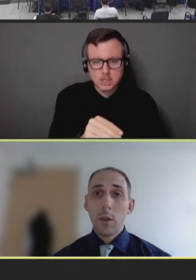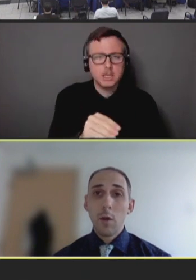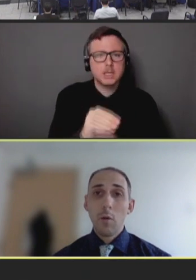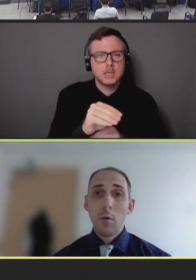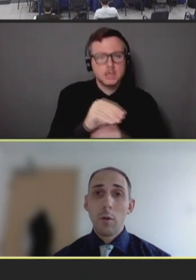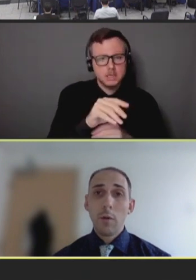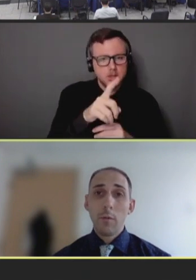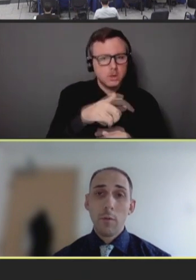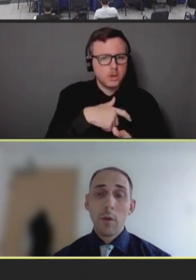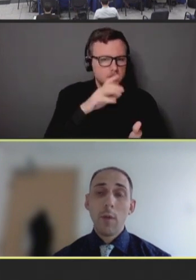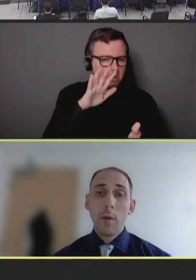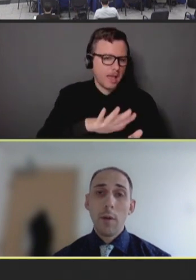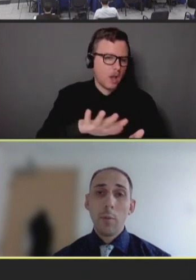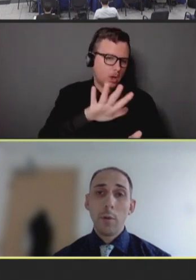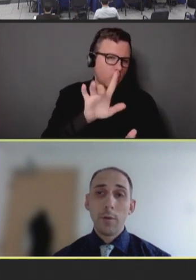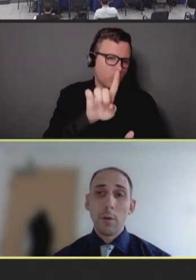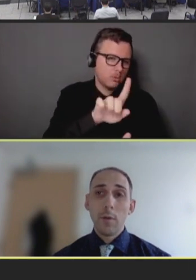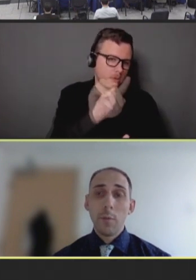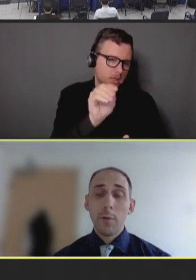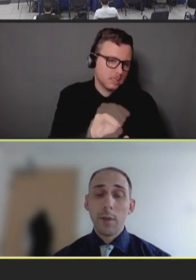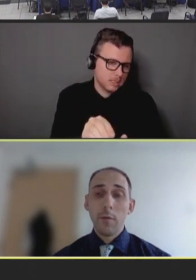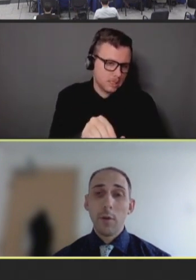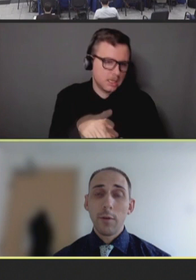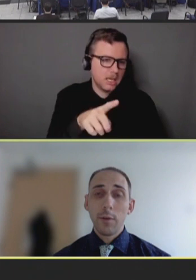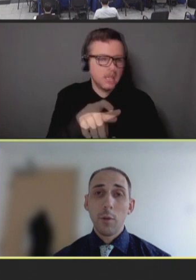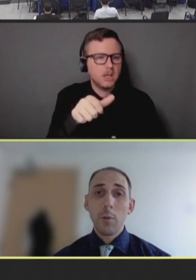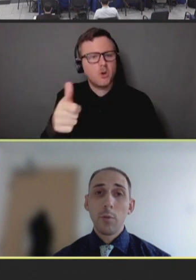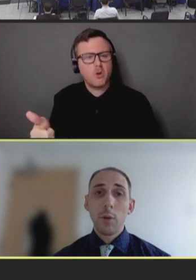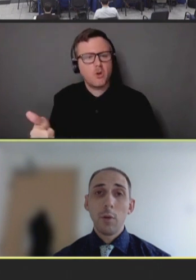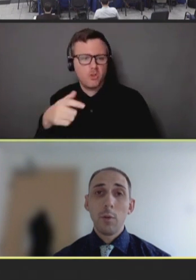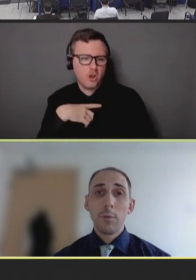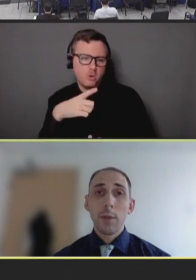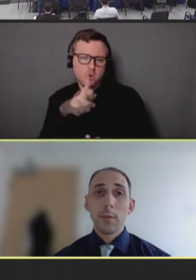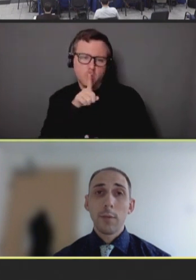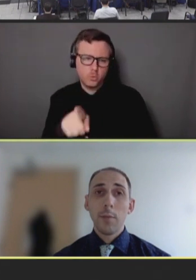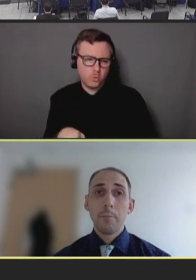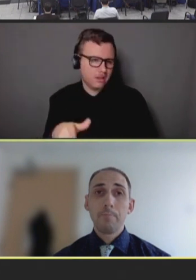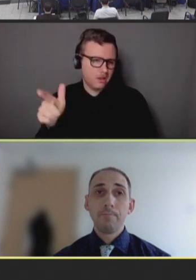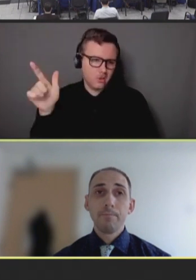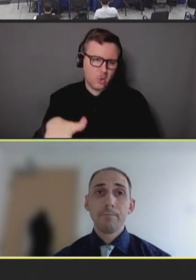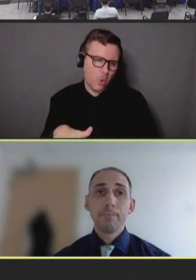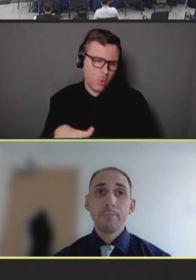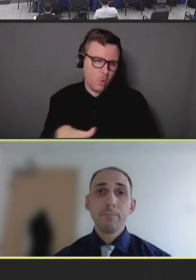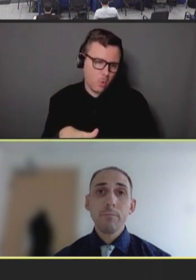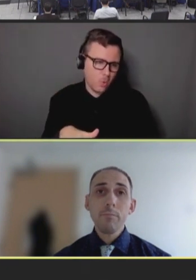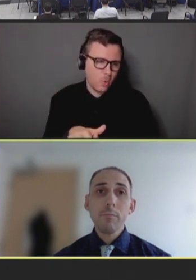low, around up .05 percent and very similar between groups. Next slide.